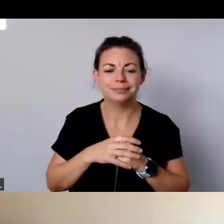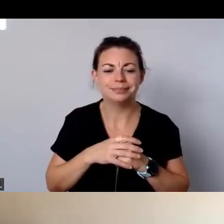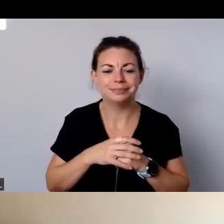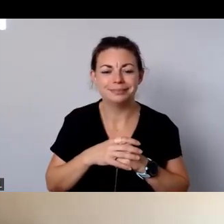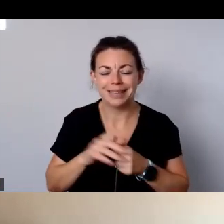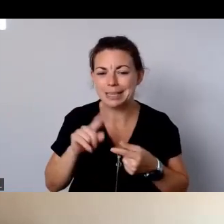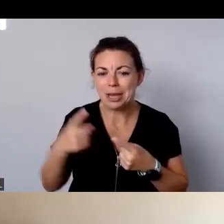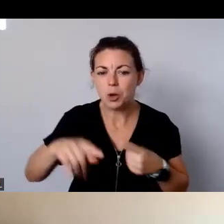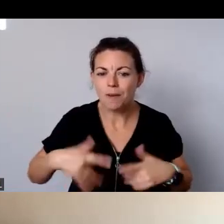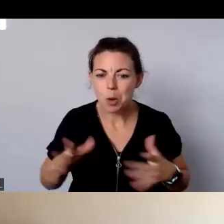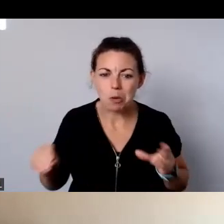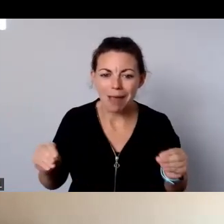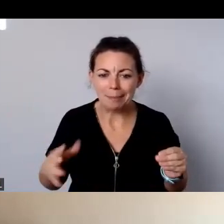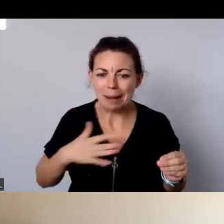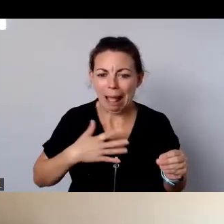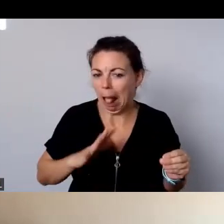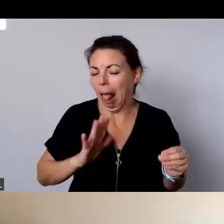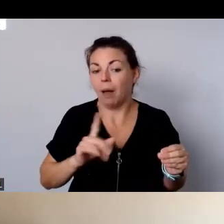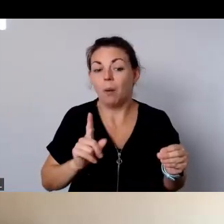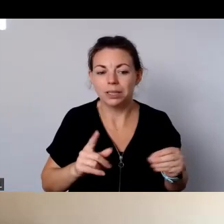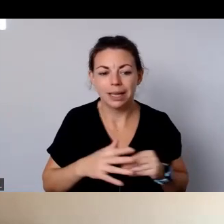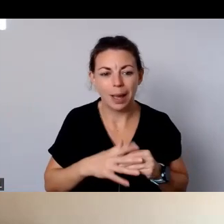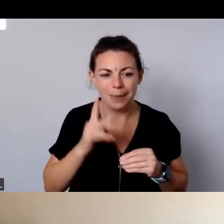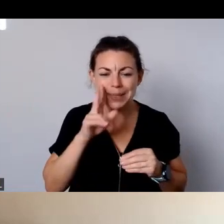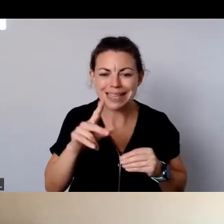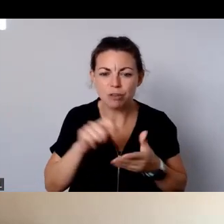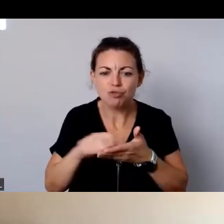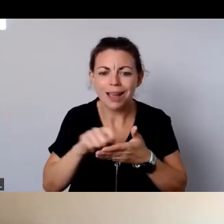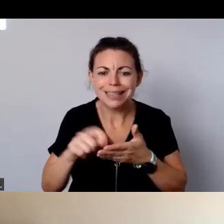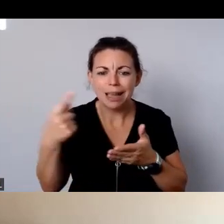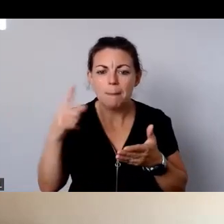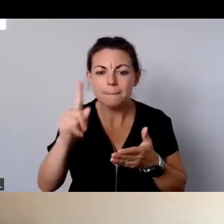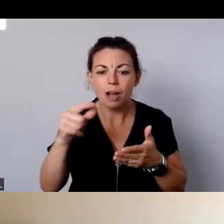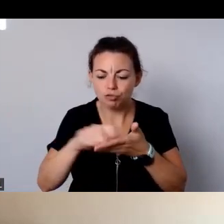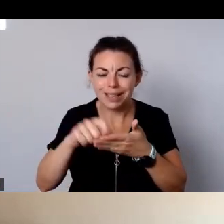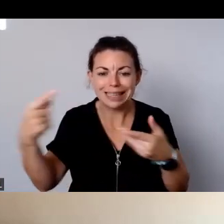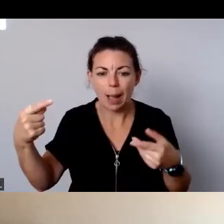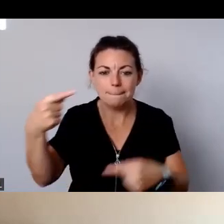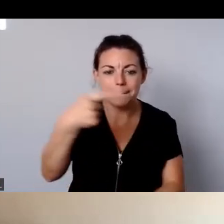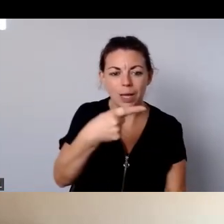There is some writing but it's backwards. I'll read it out to you. How does it feel